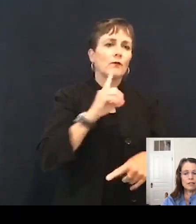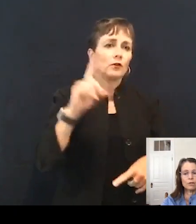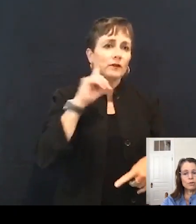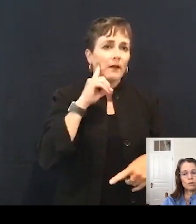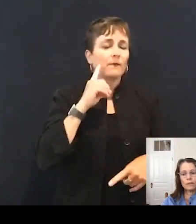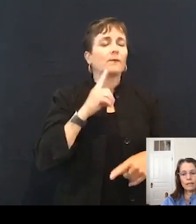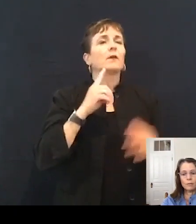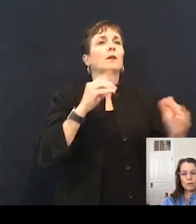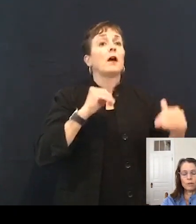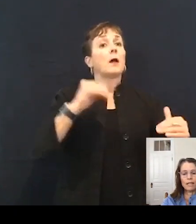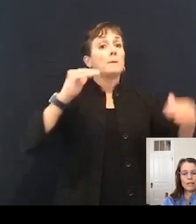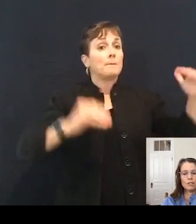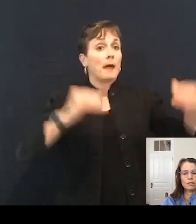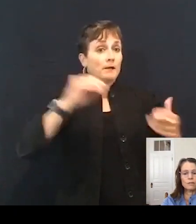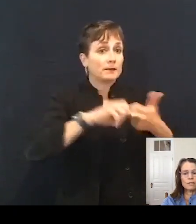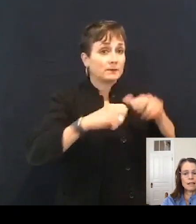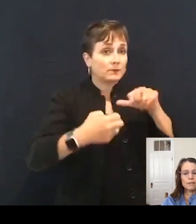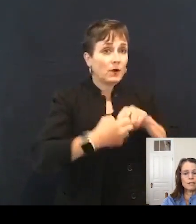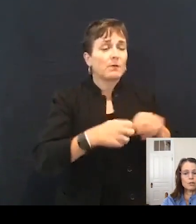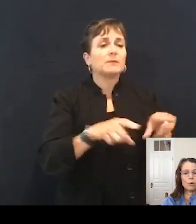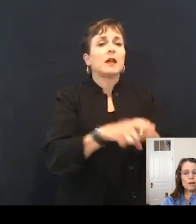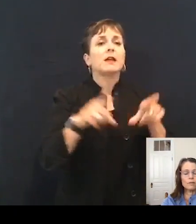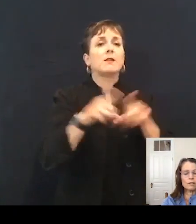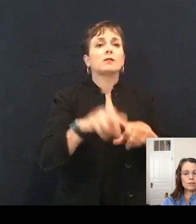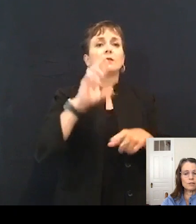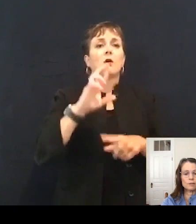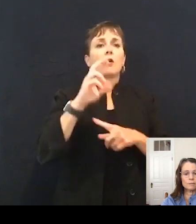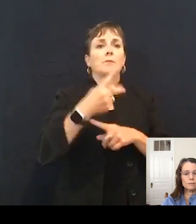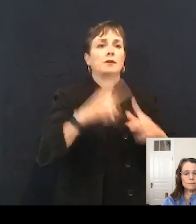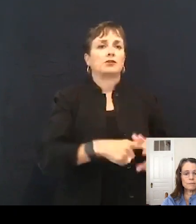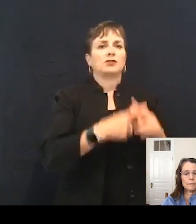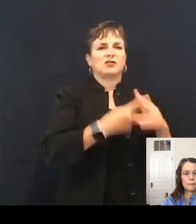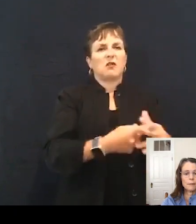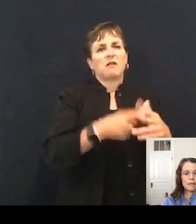usually between the ages of seven and 12 years.